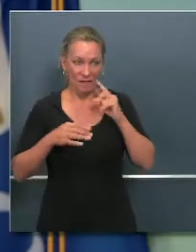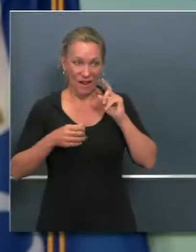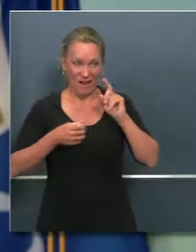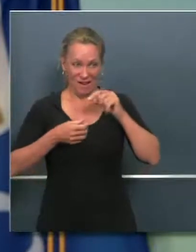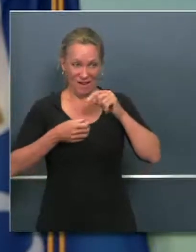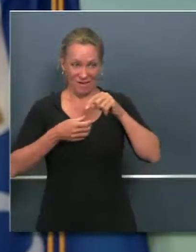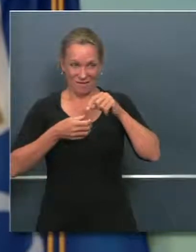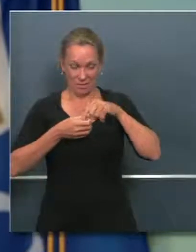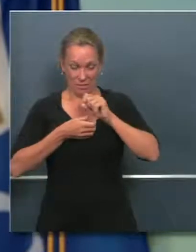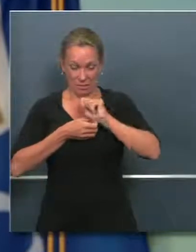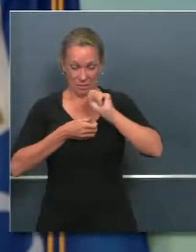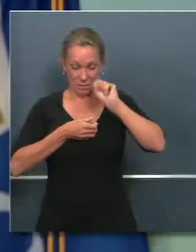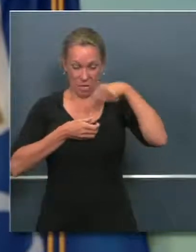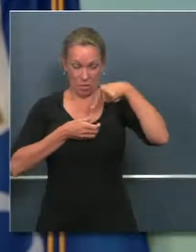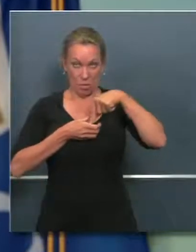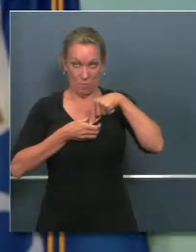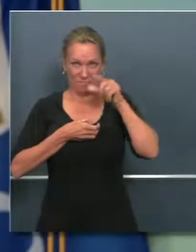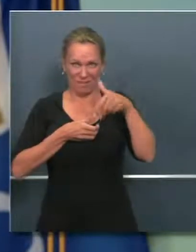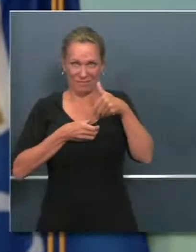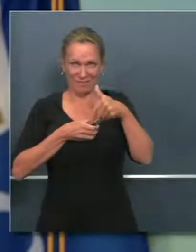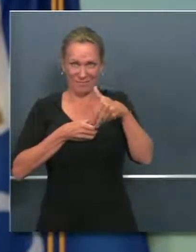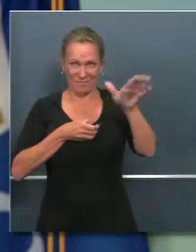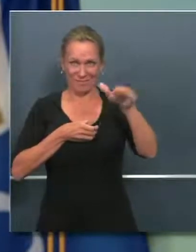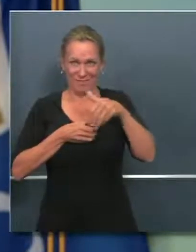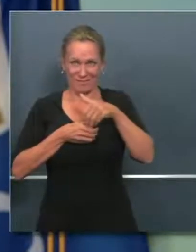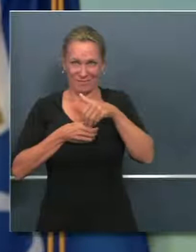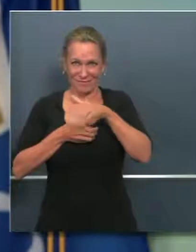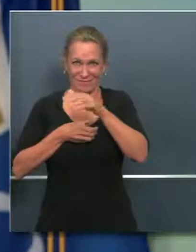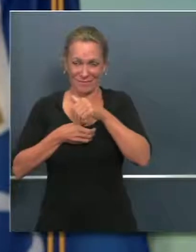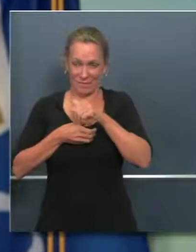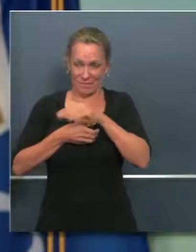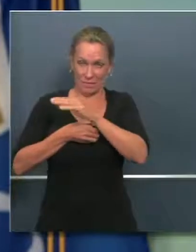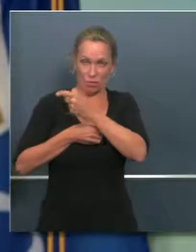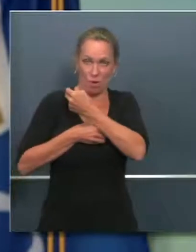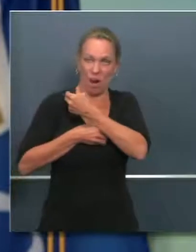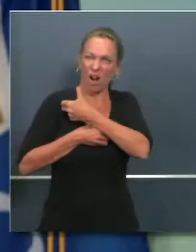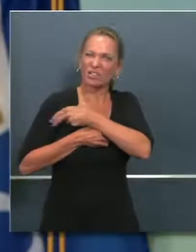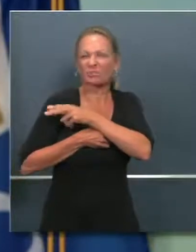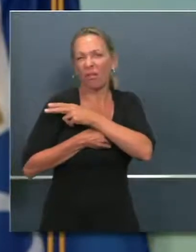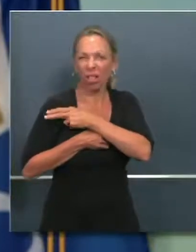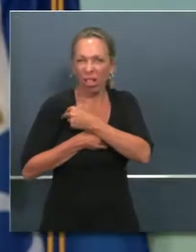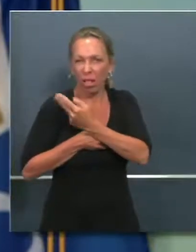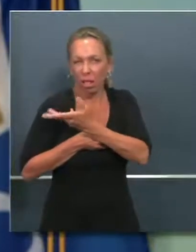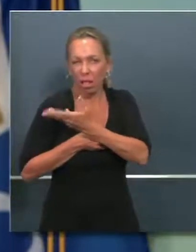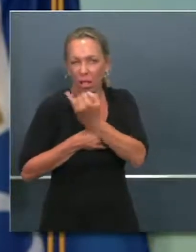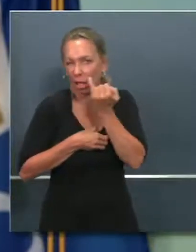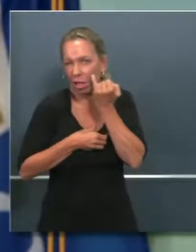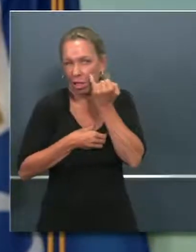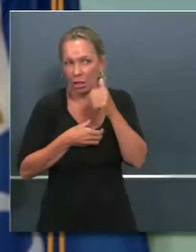system from San Quentin so all those processes and protocols are being put into place I've been put